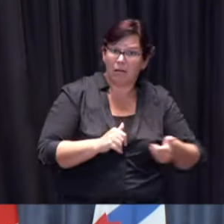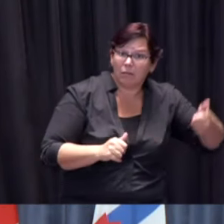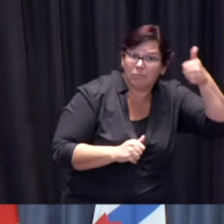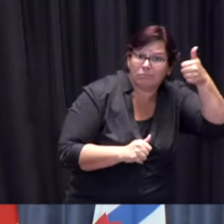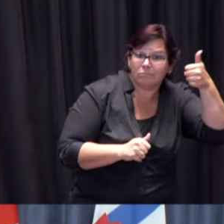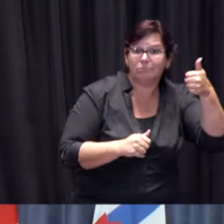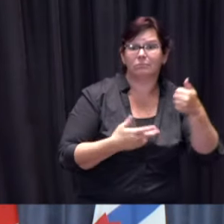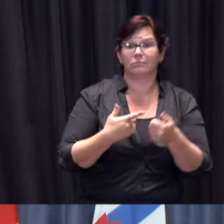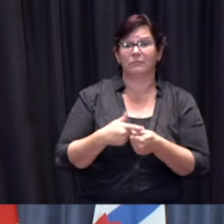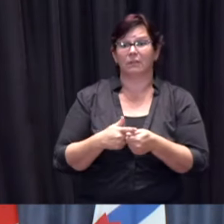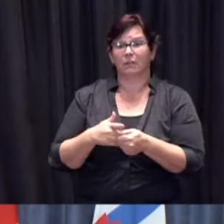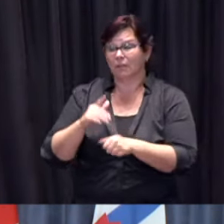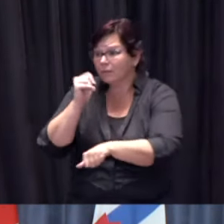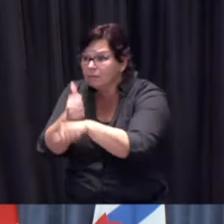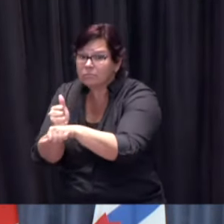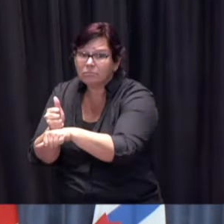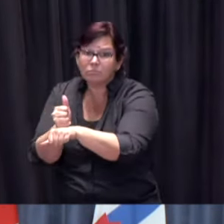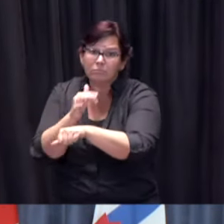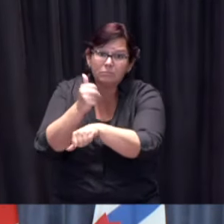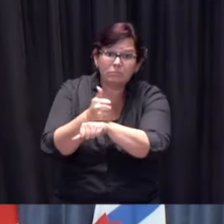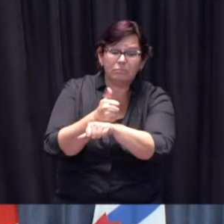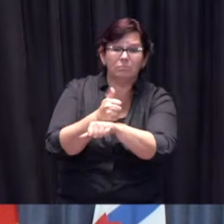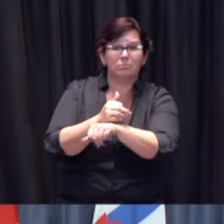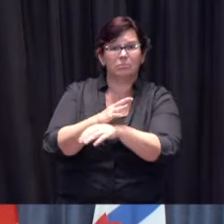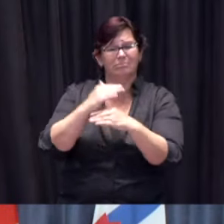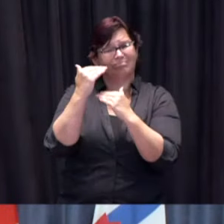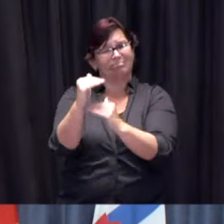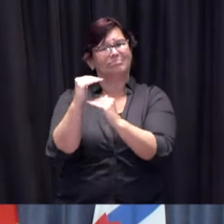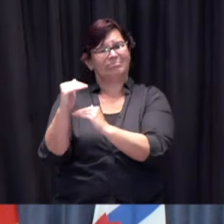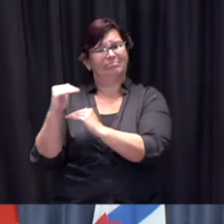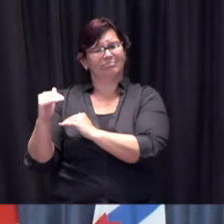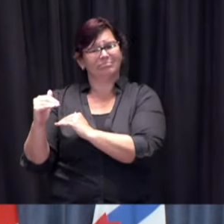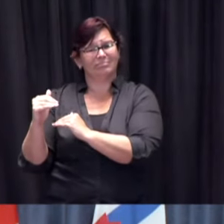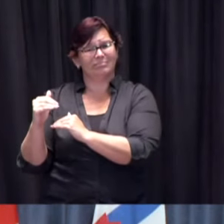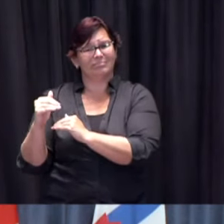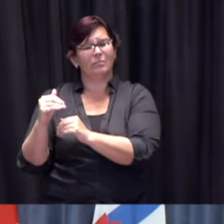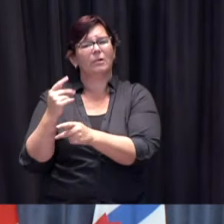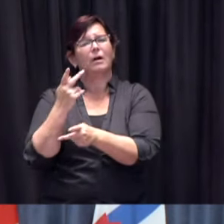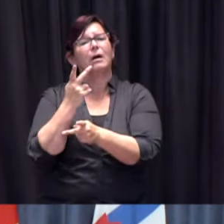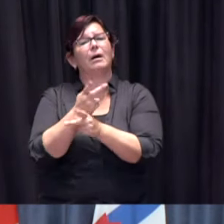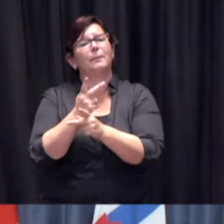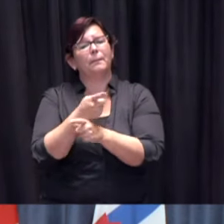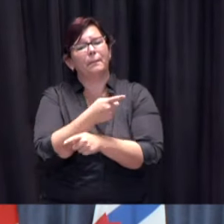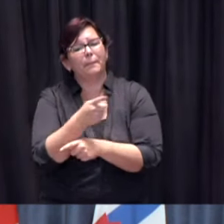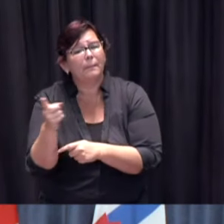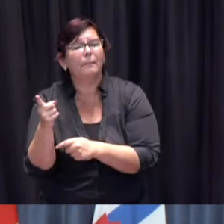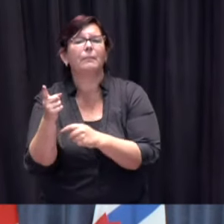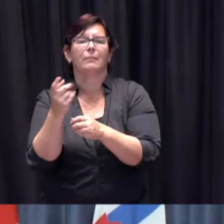additional measures to protect our residents when phase three reopening occurs in our city.